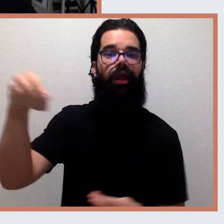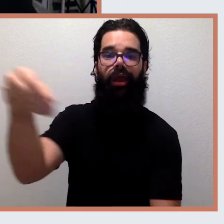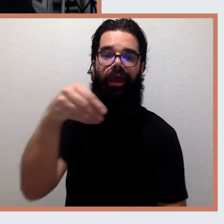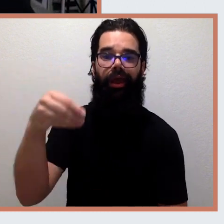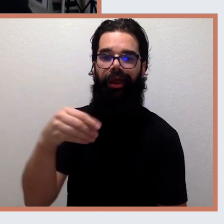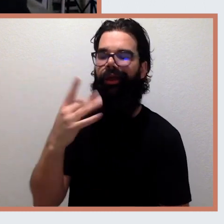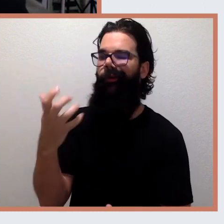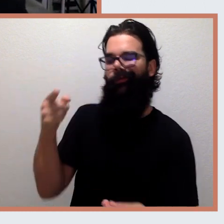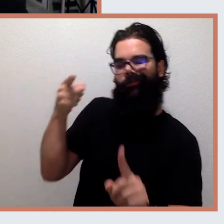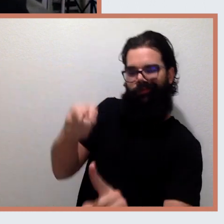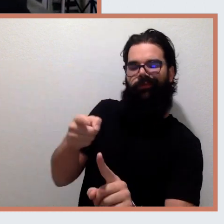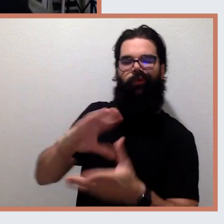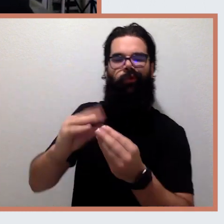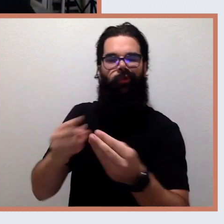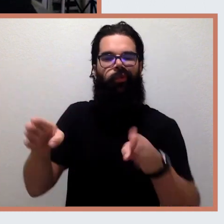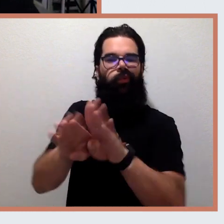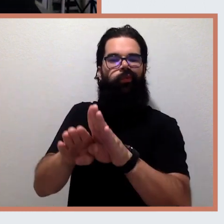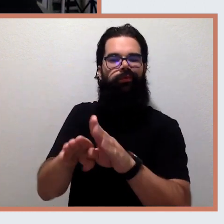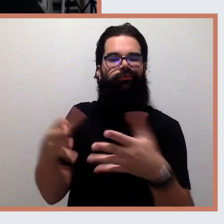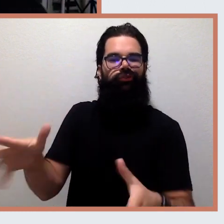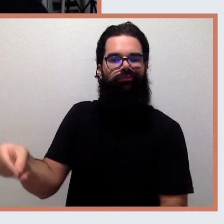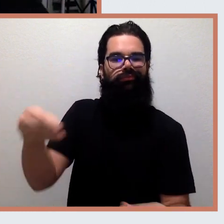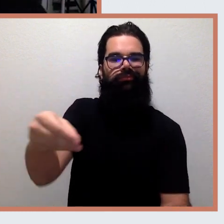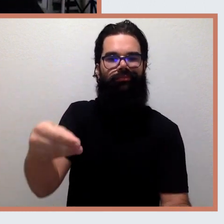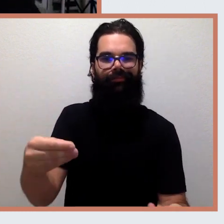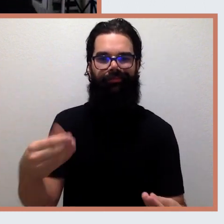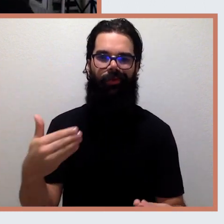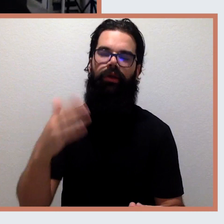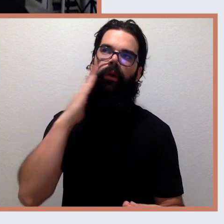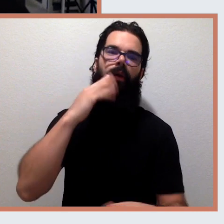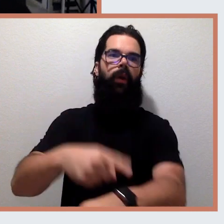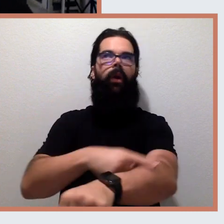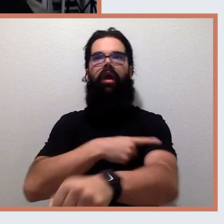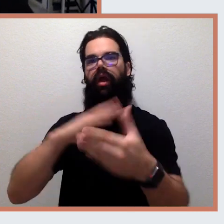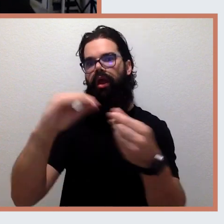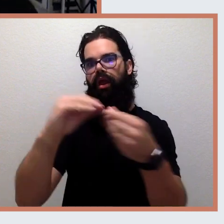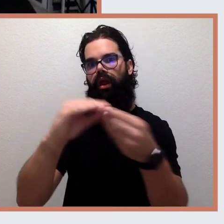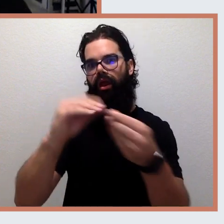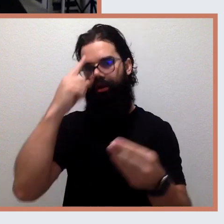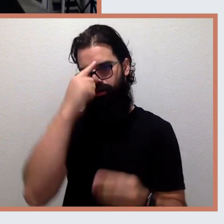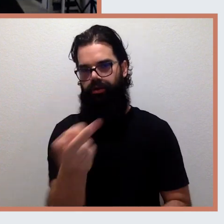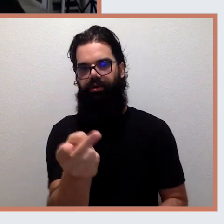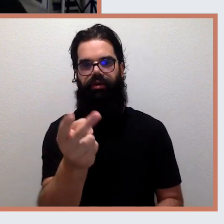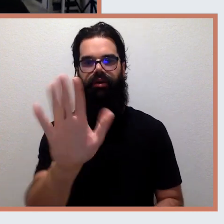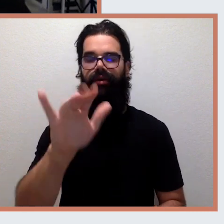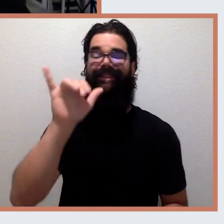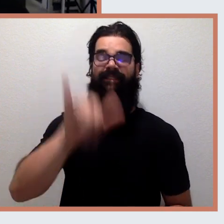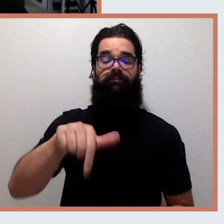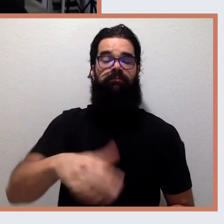It's just going to be, you know what I mean? So we'll see, but we really want to close that story. So that's a long-winded answer for you, ladies,